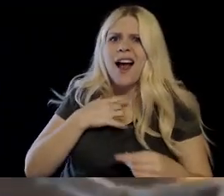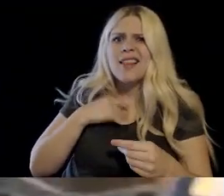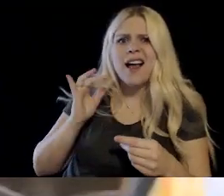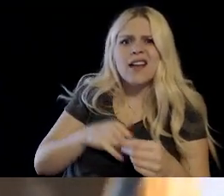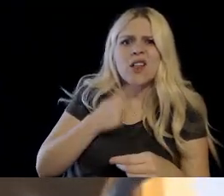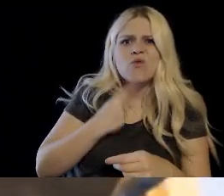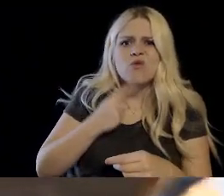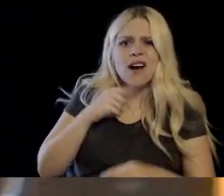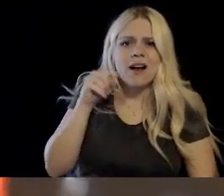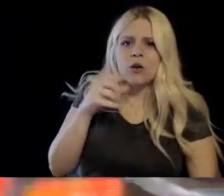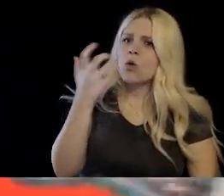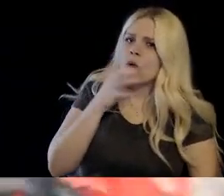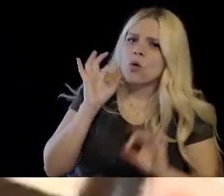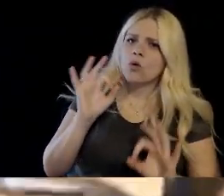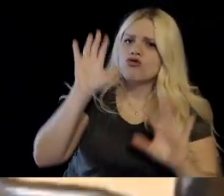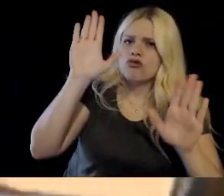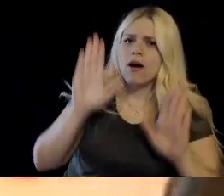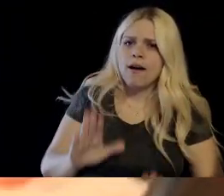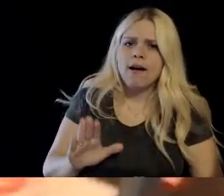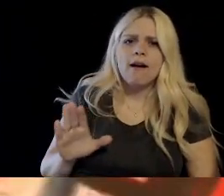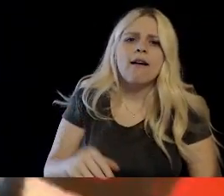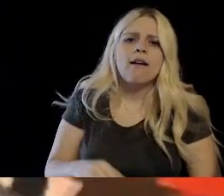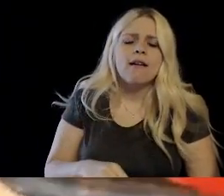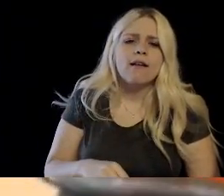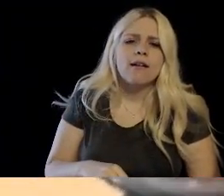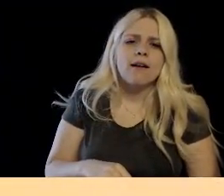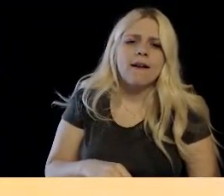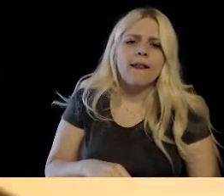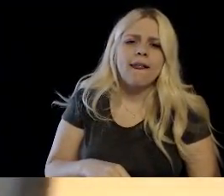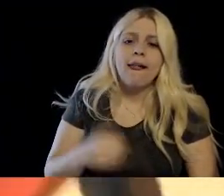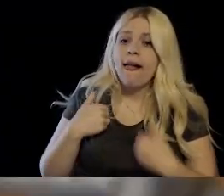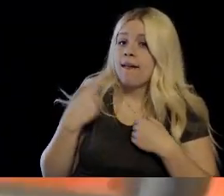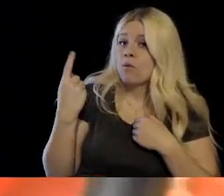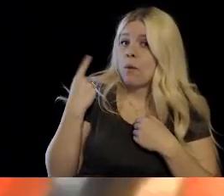Joanne: Right? Erica: And maybe we've got a good purple one over there.